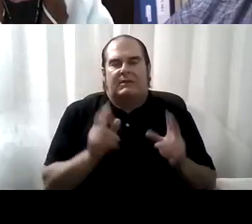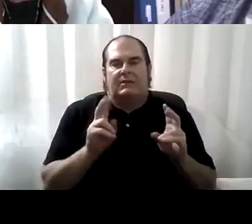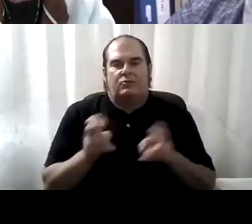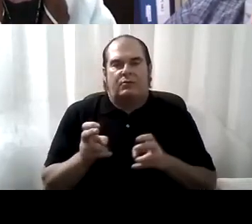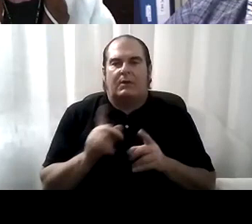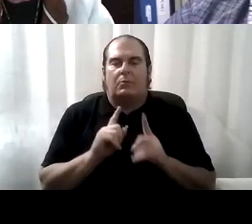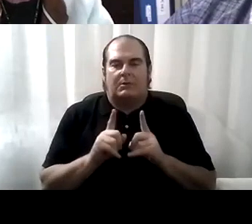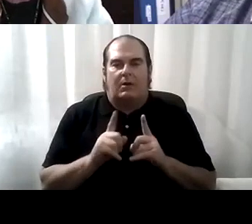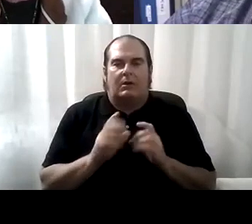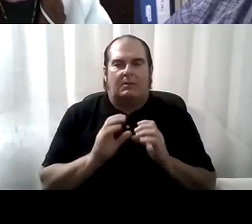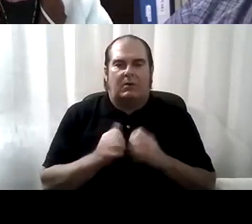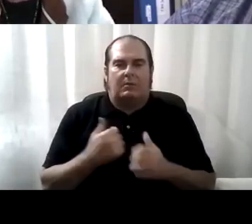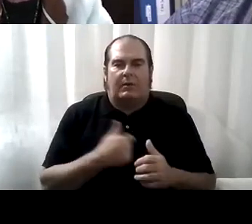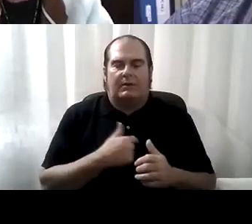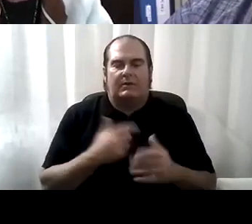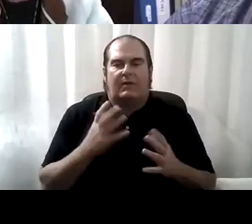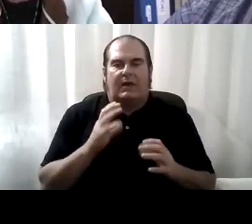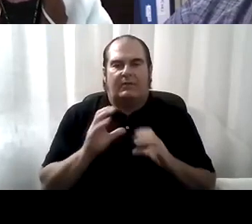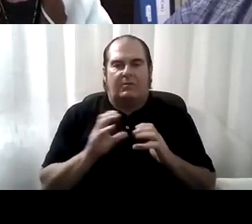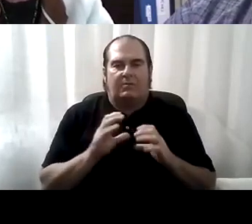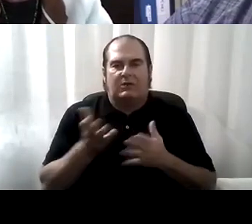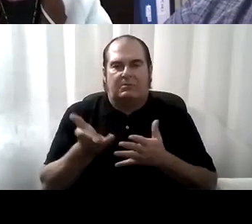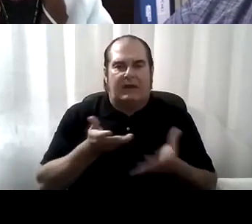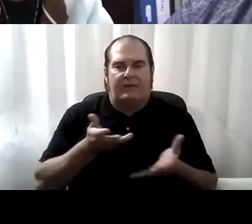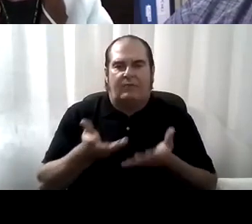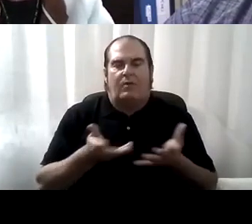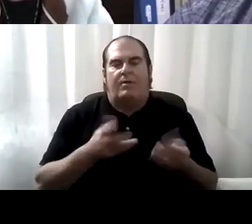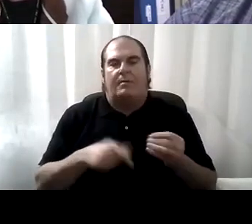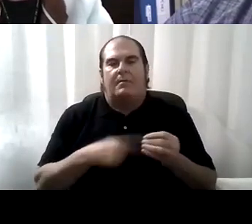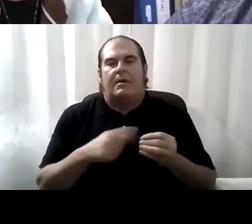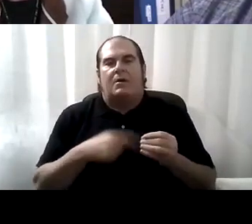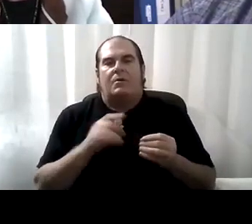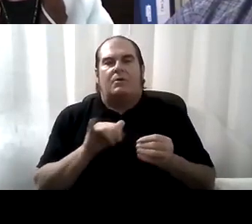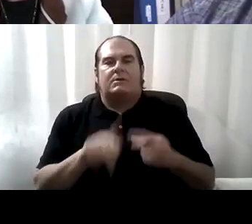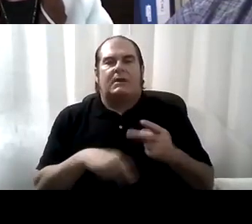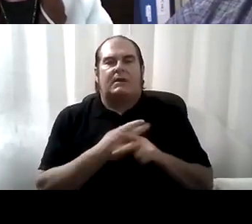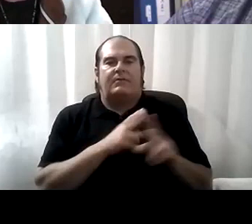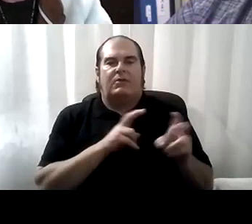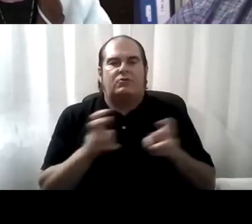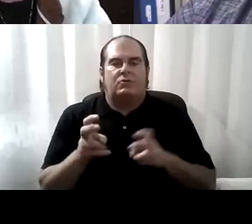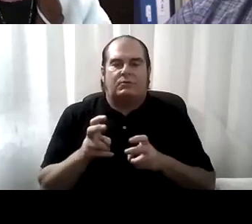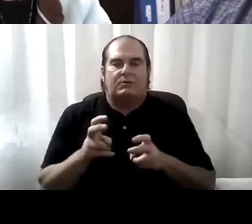us and then there's a lot of communication back and forth about these sort of issues in that manner as well.